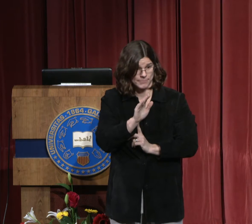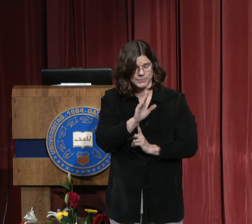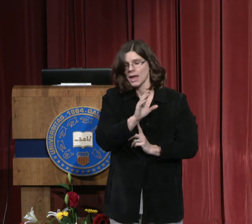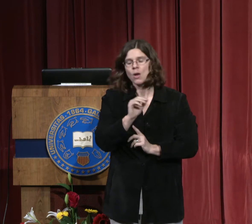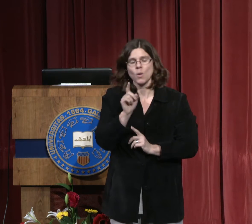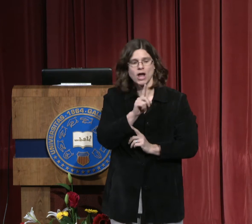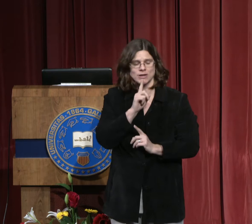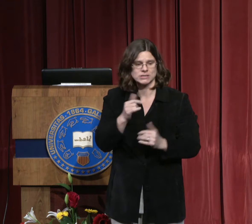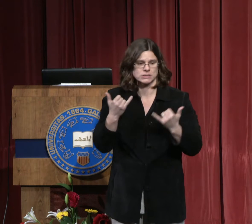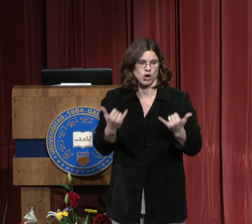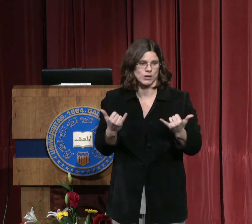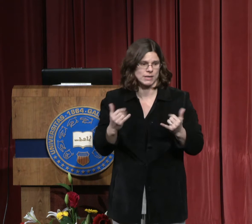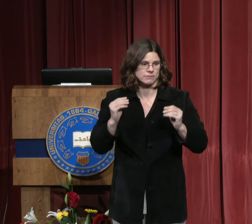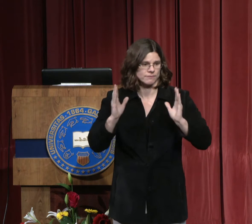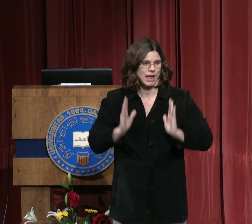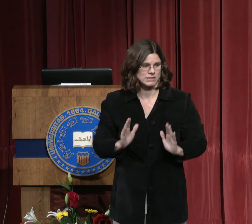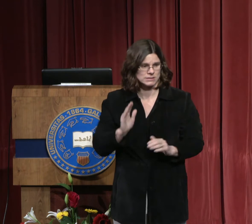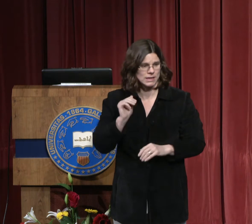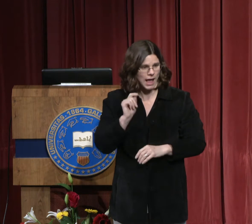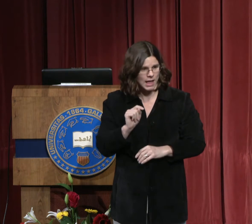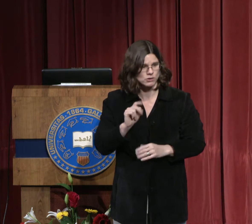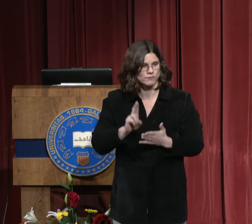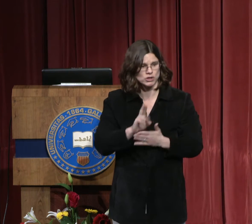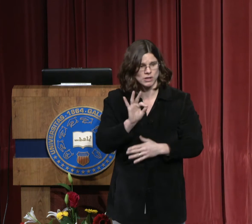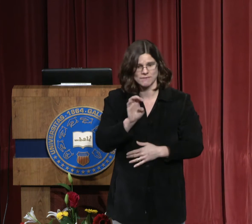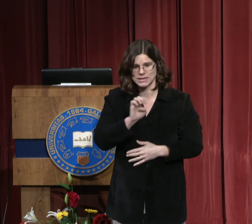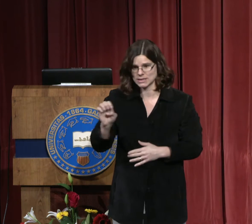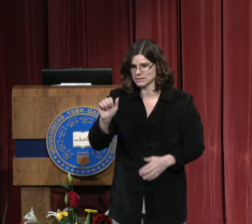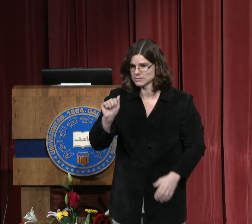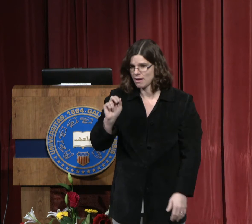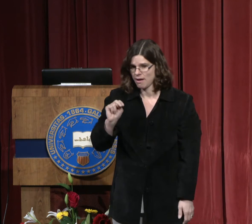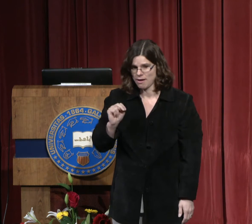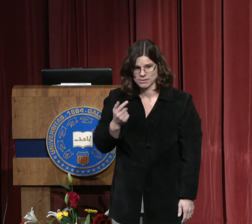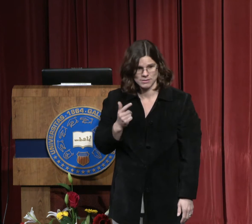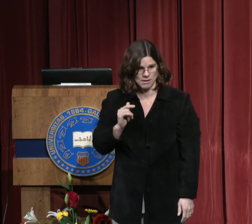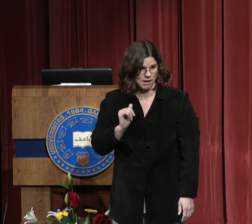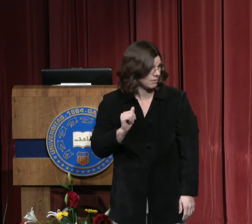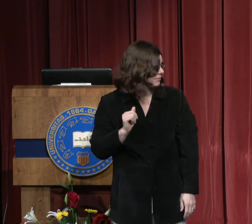He also began leading the GOLLUM project, which measures CO2 levels in the atmosphere internationally. He relocated to England in 2005 and now works at the University of East Anglia.